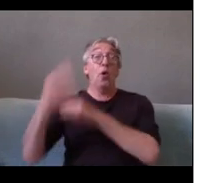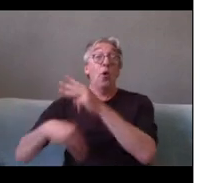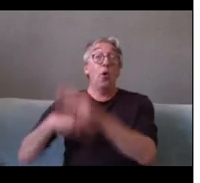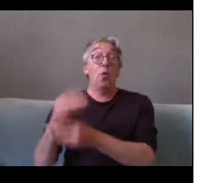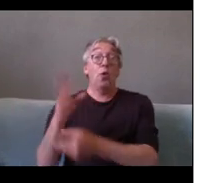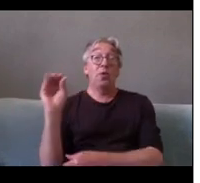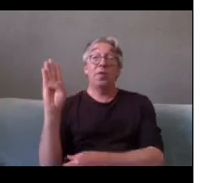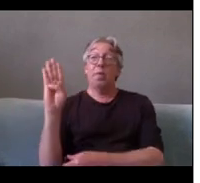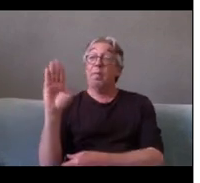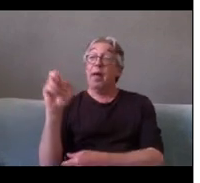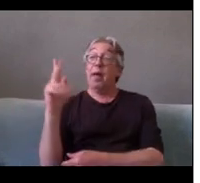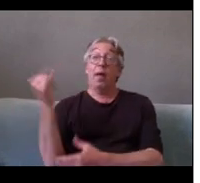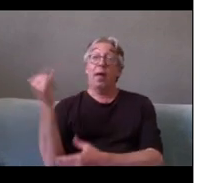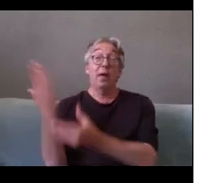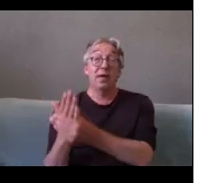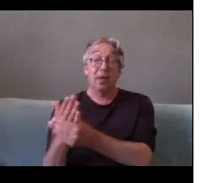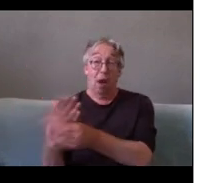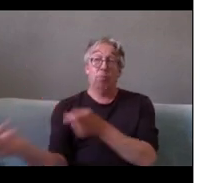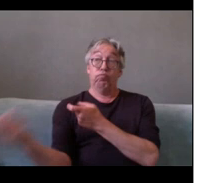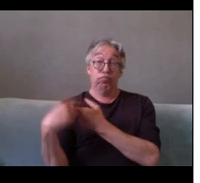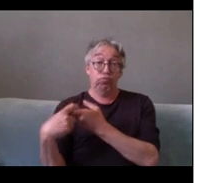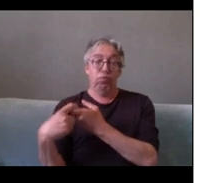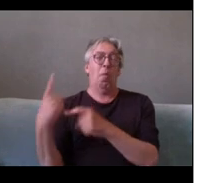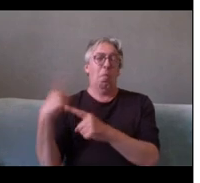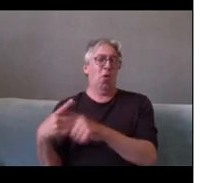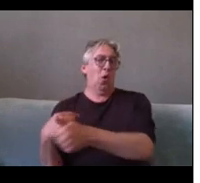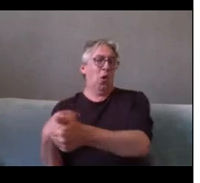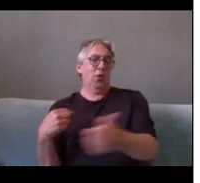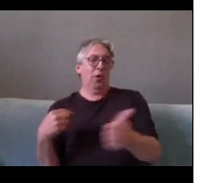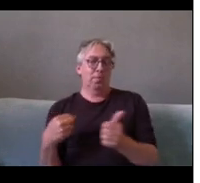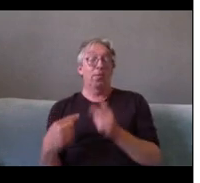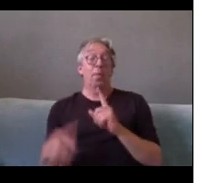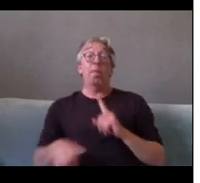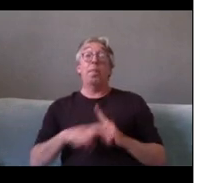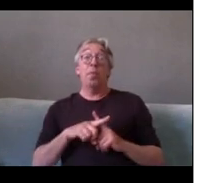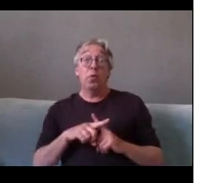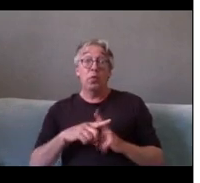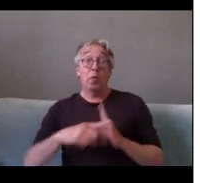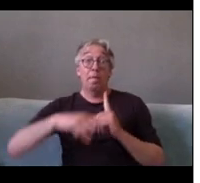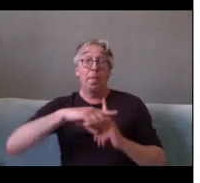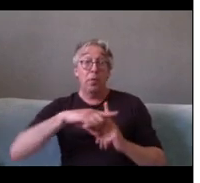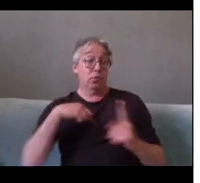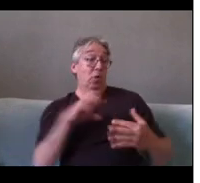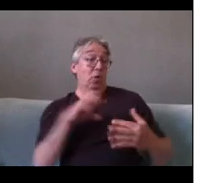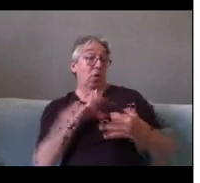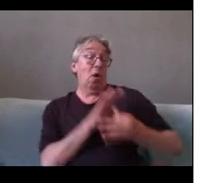We're also working with local NGOs and DPOs as implementing partners